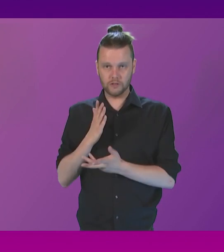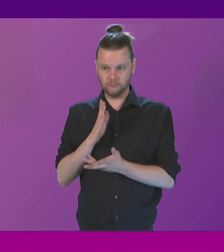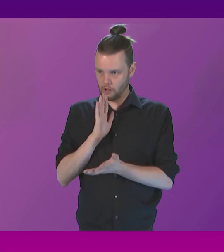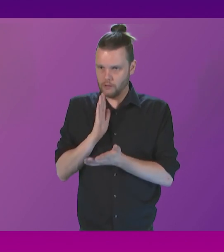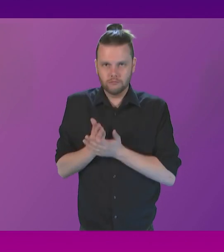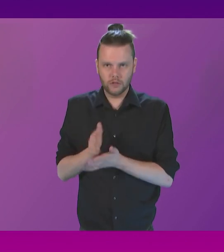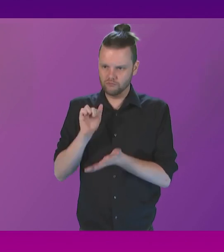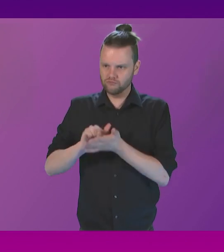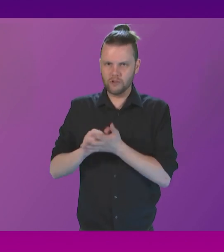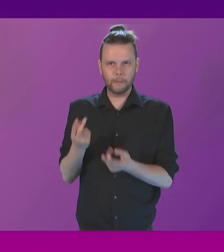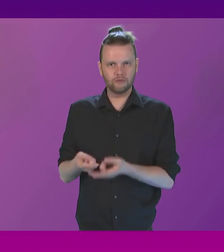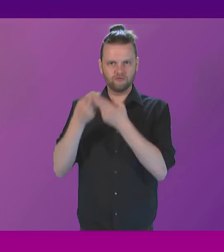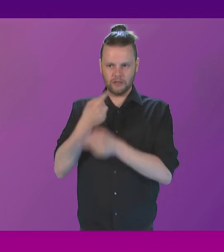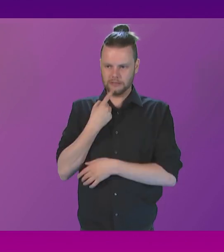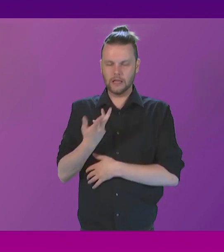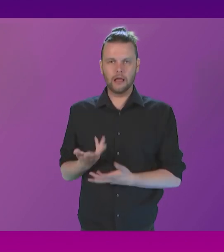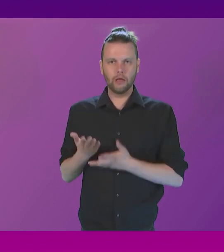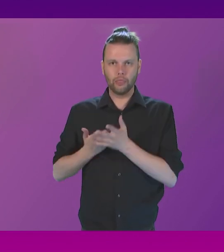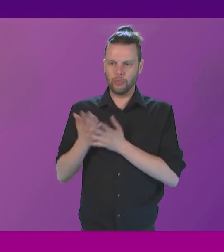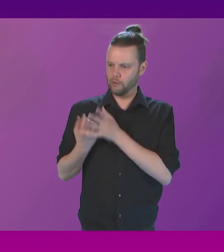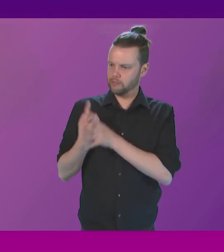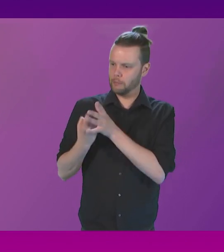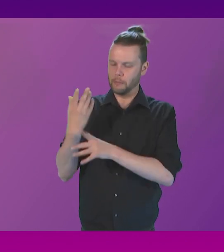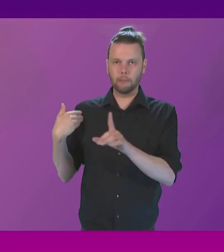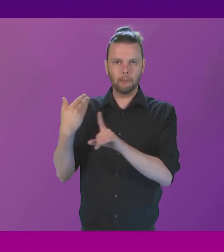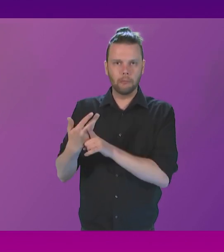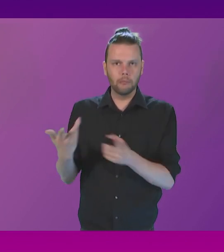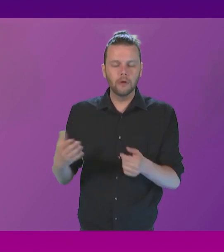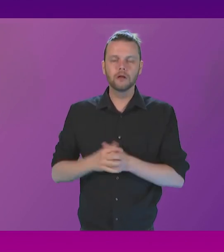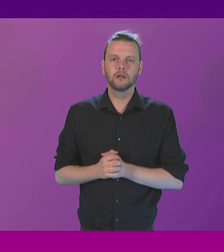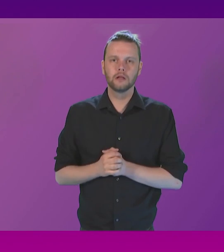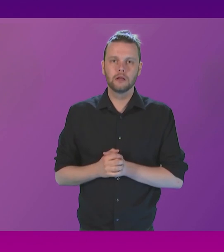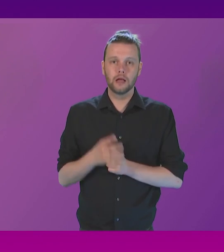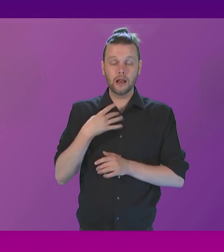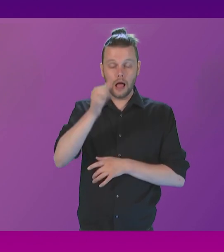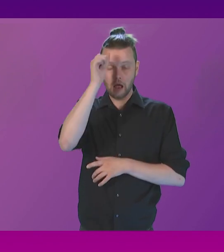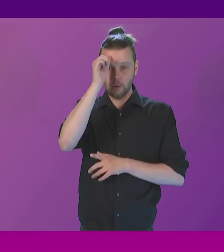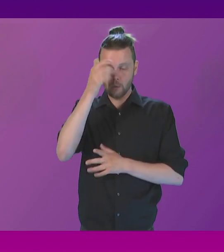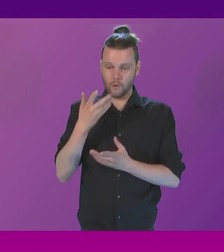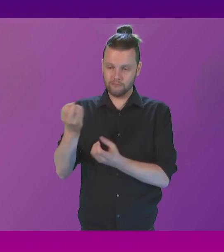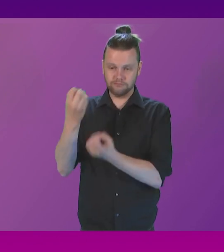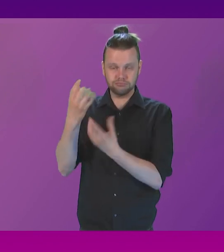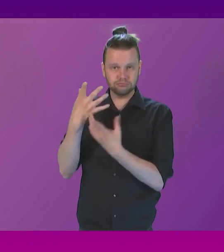and rightly raised on a number of occasions. I hear the words that she has expressed to Anas